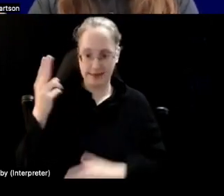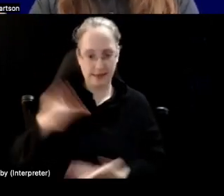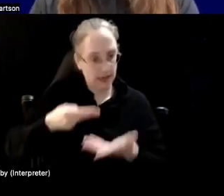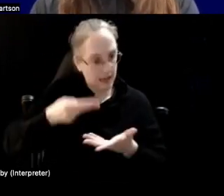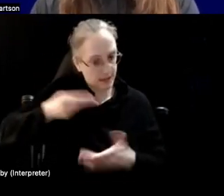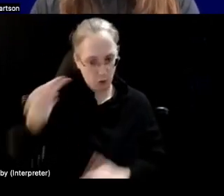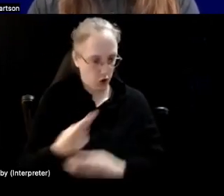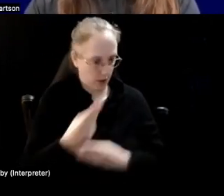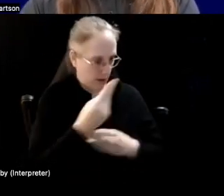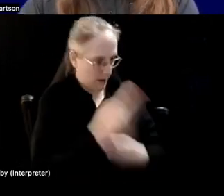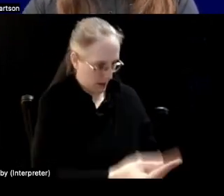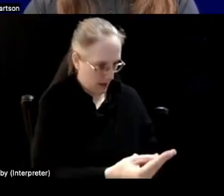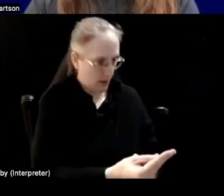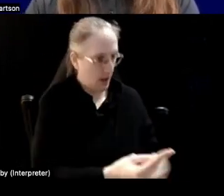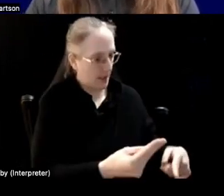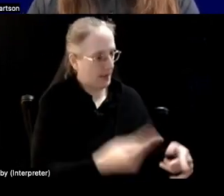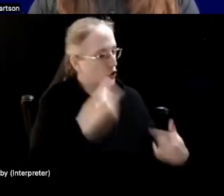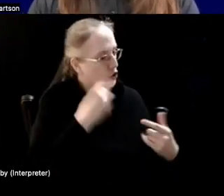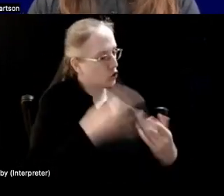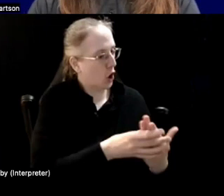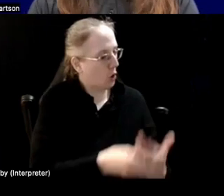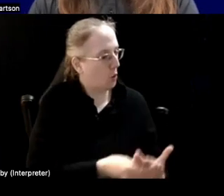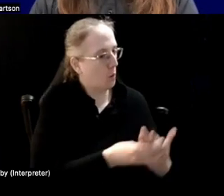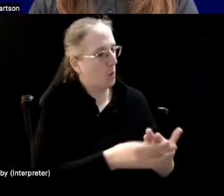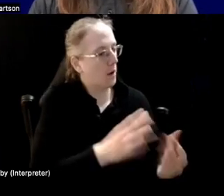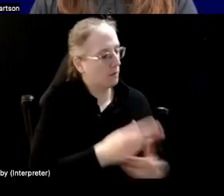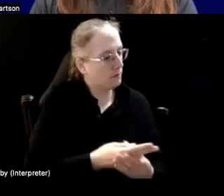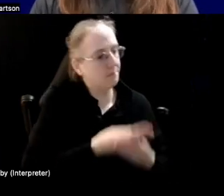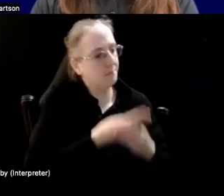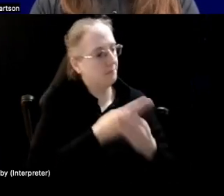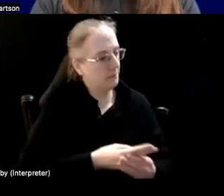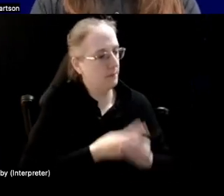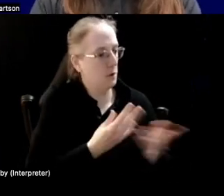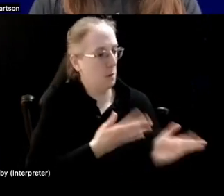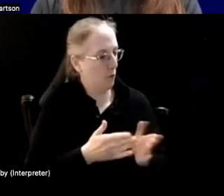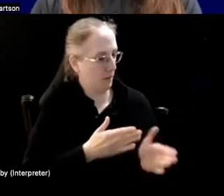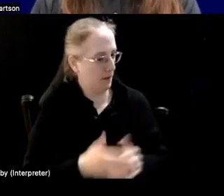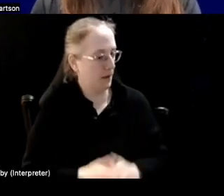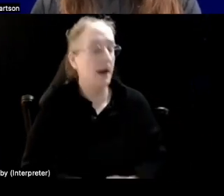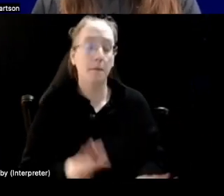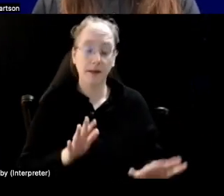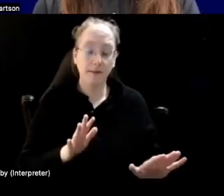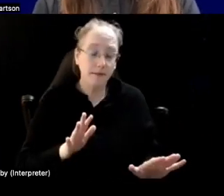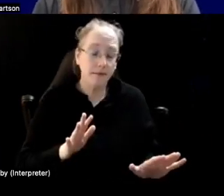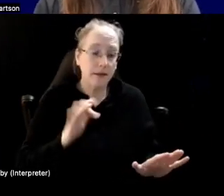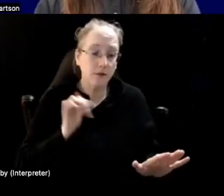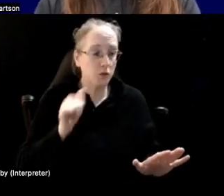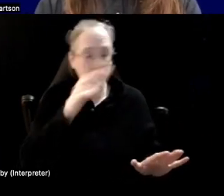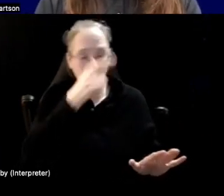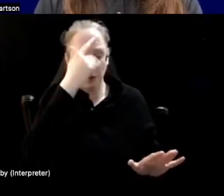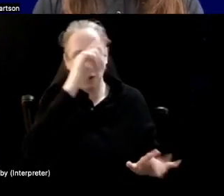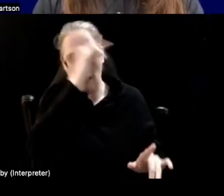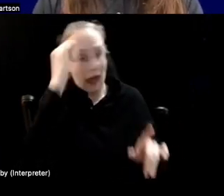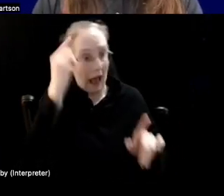all very absolutely noble intentions, "I want you to learn a little bit about the world",